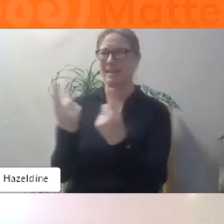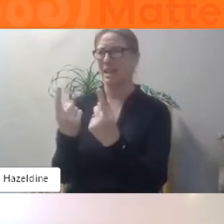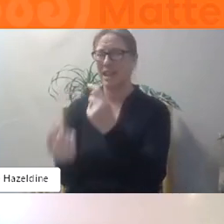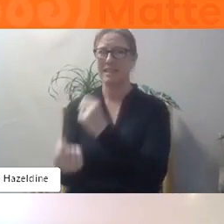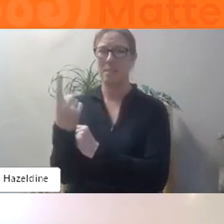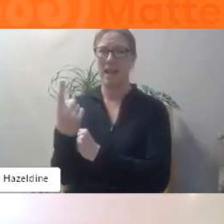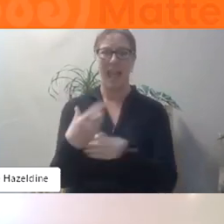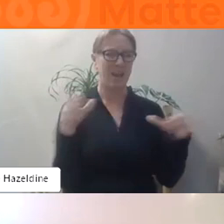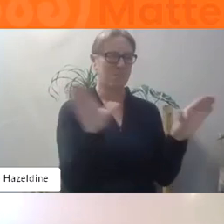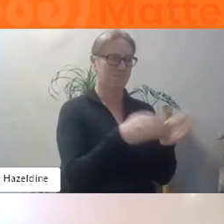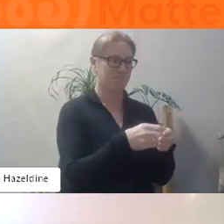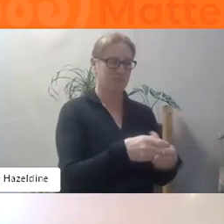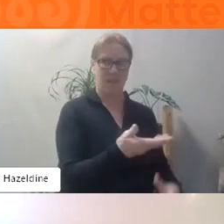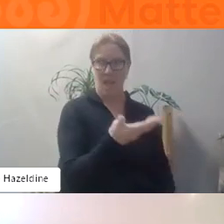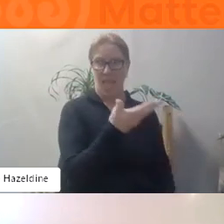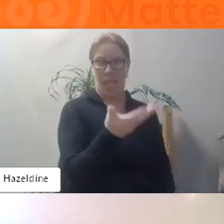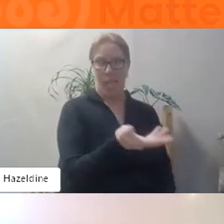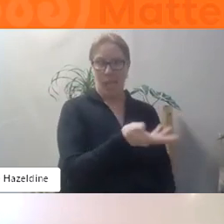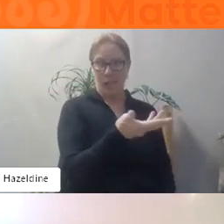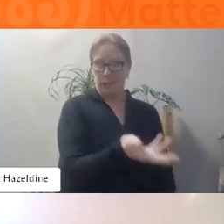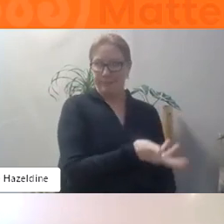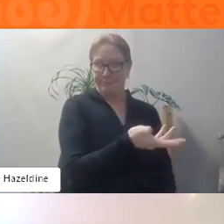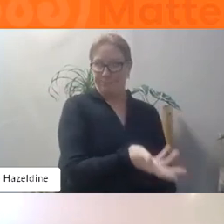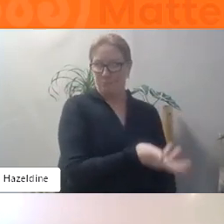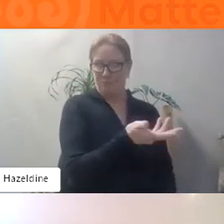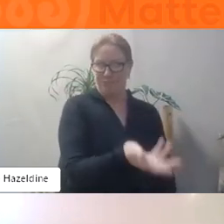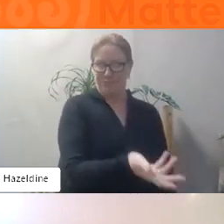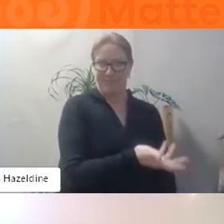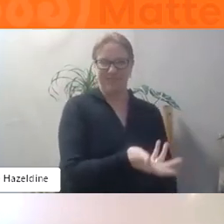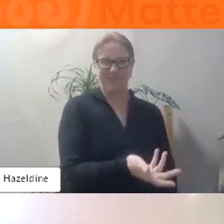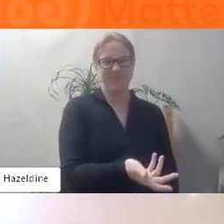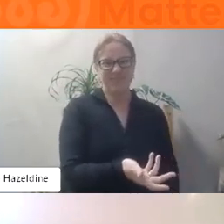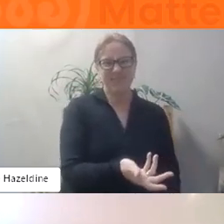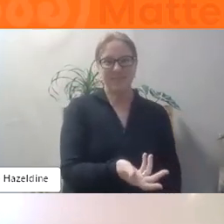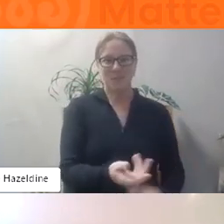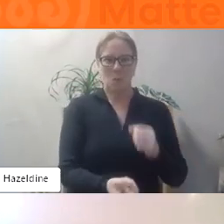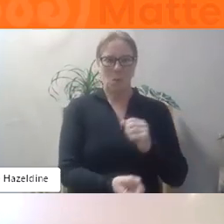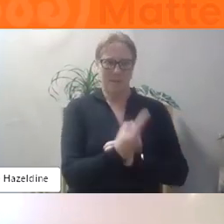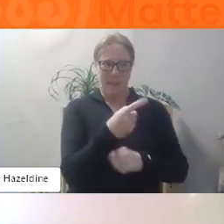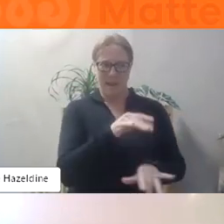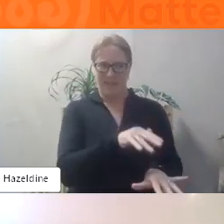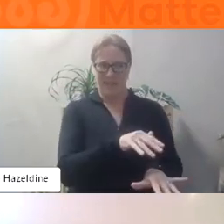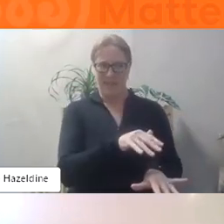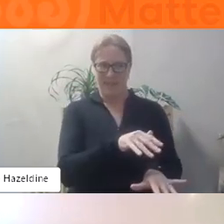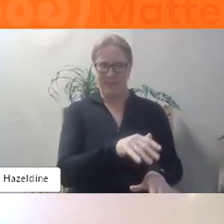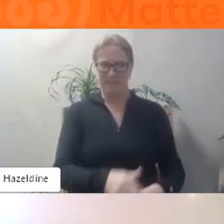you think oh my goodness, yeah. But it is happening here. So I'll